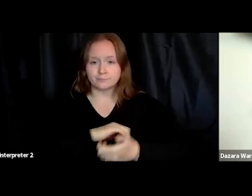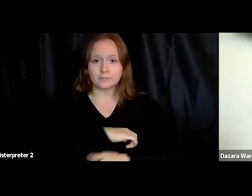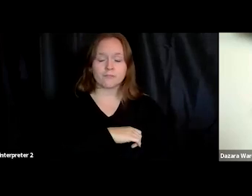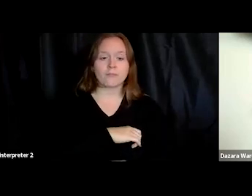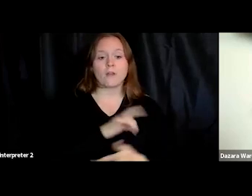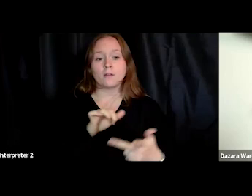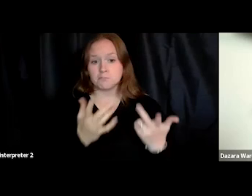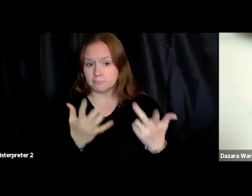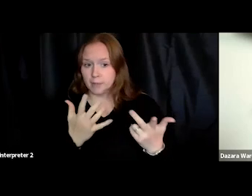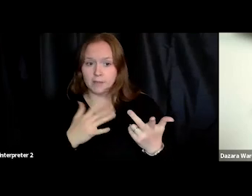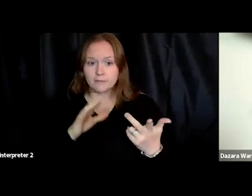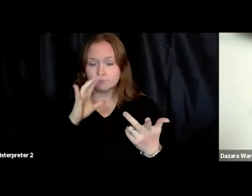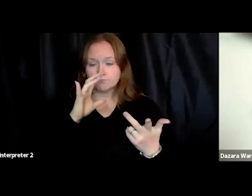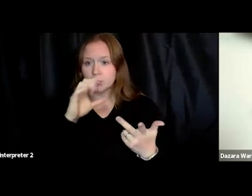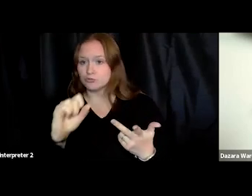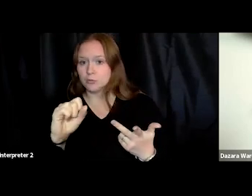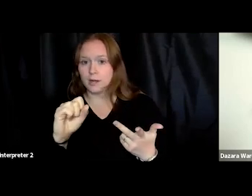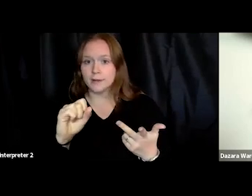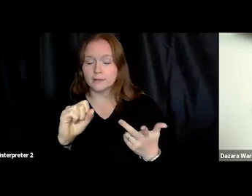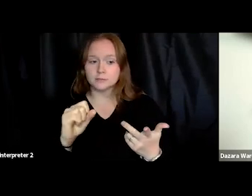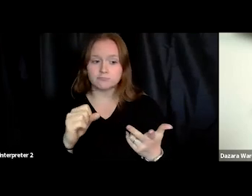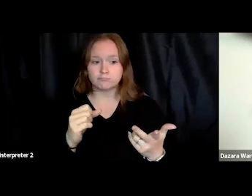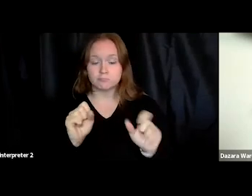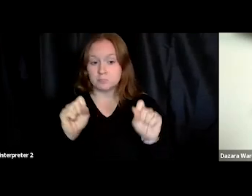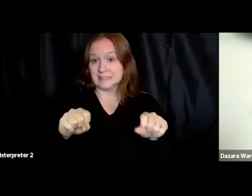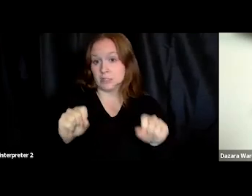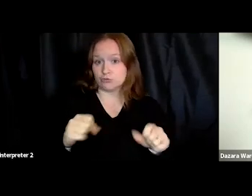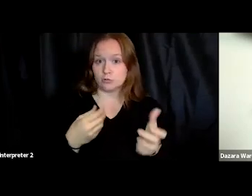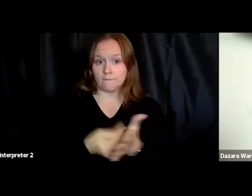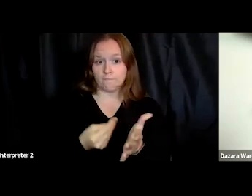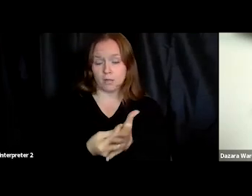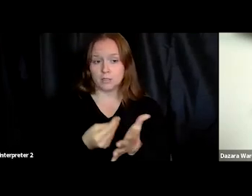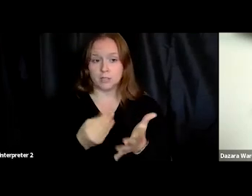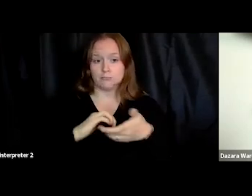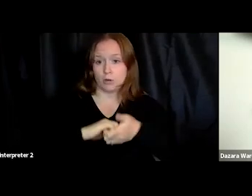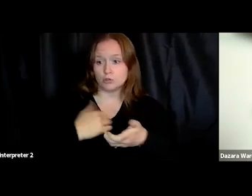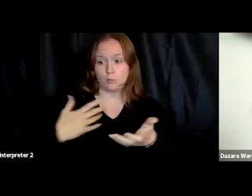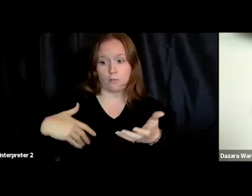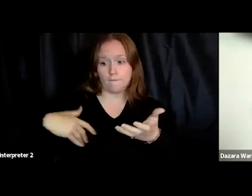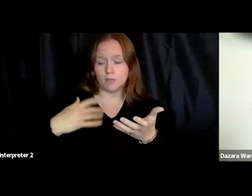potential funding partners that you haven't even considered before. So this is just a wonderful resource